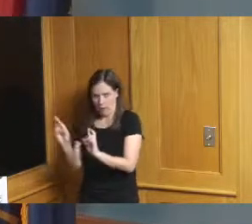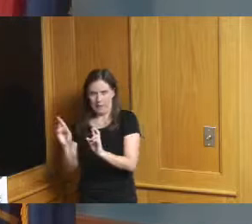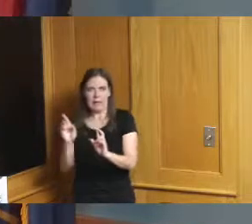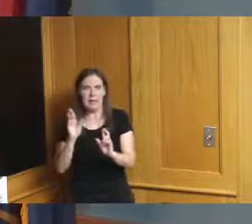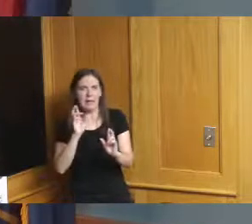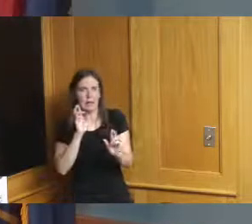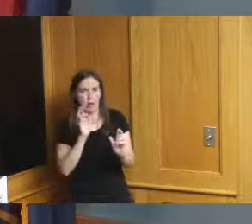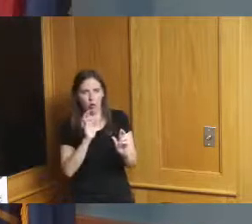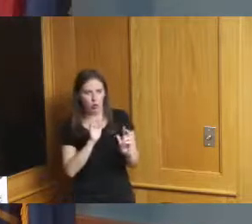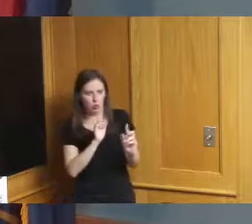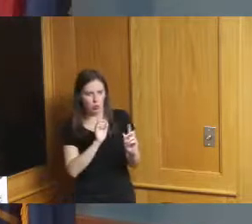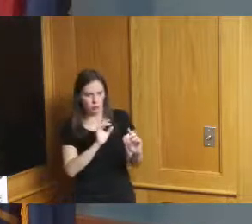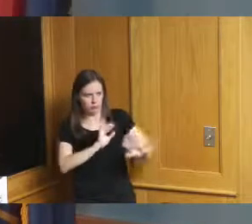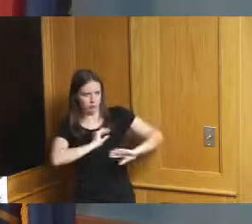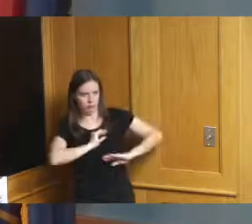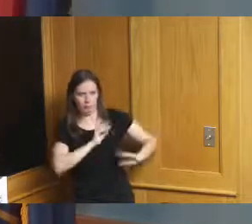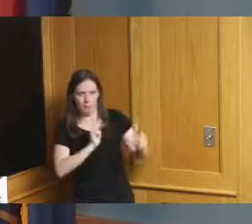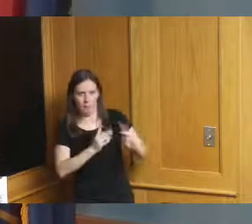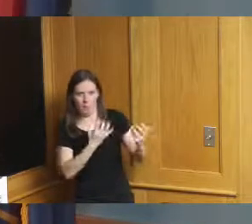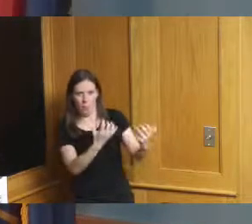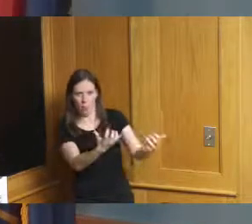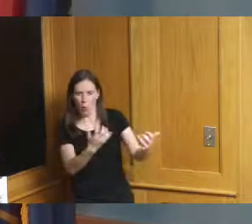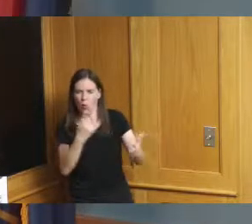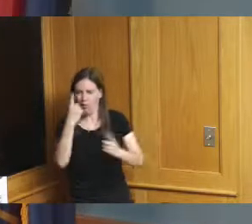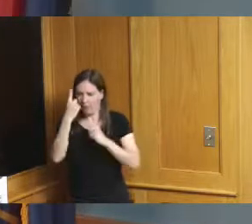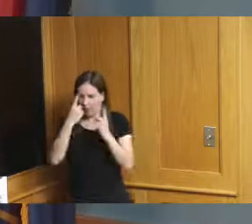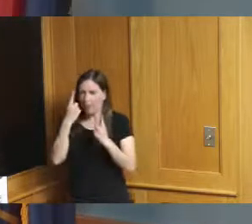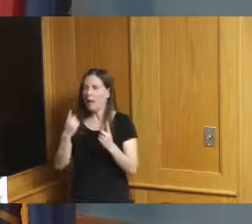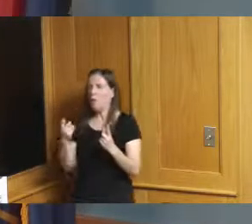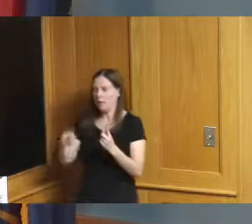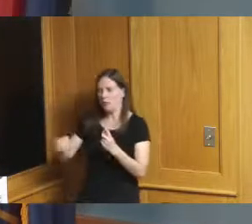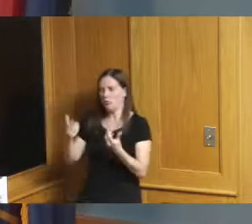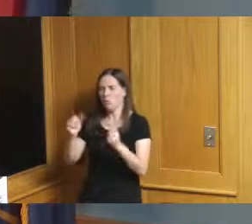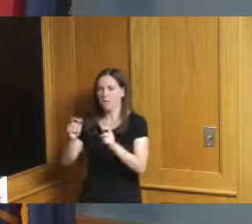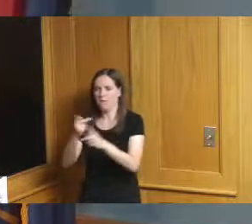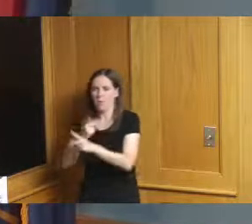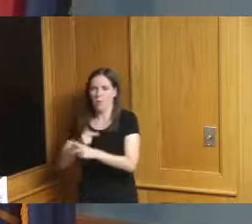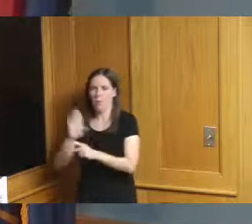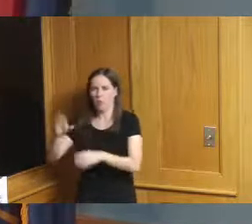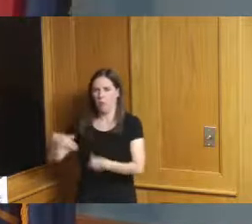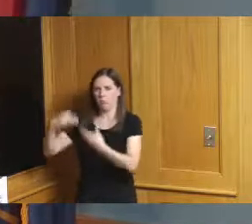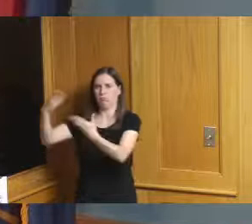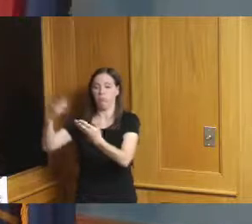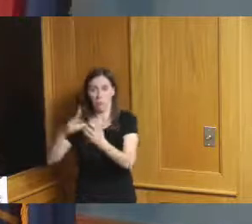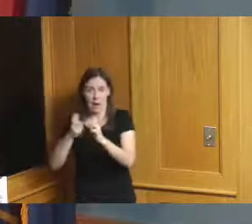they are working feverishly to get a proposal together about how we do it how we uh record